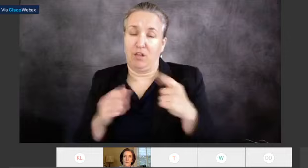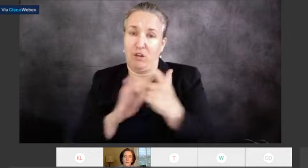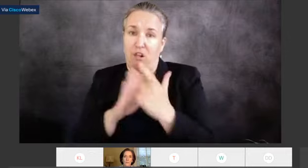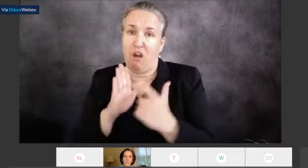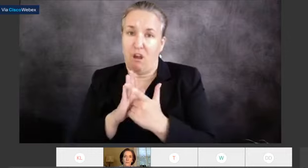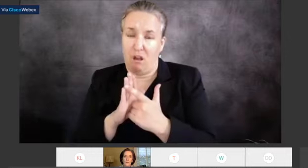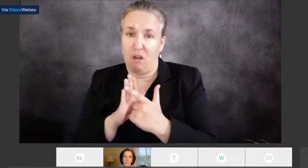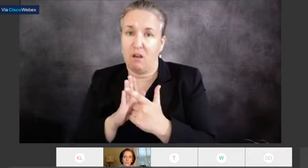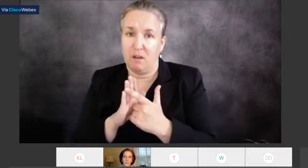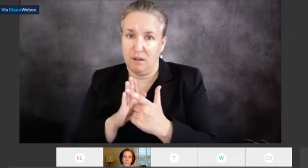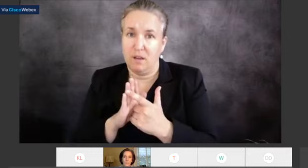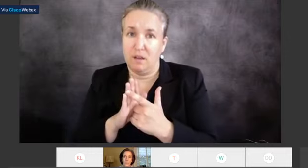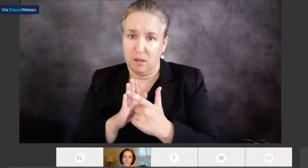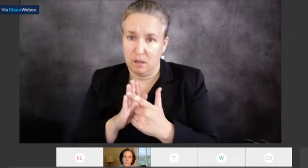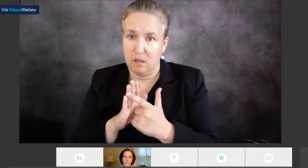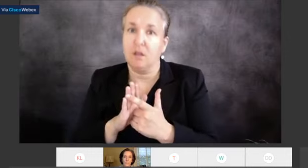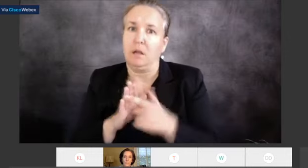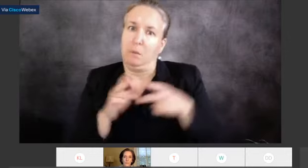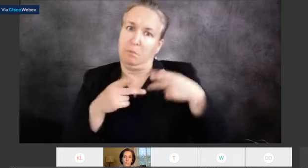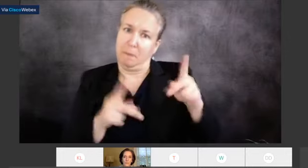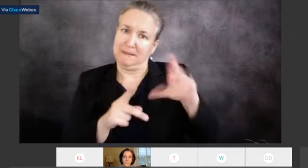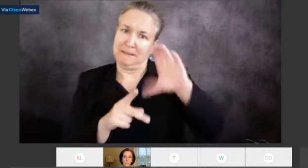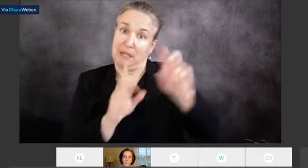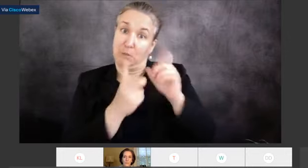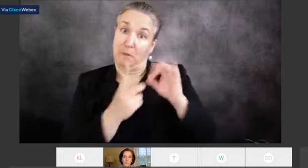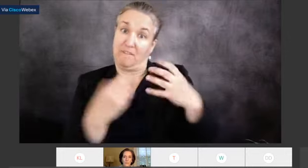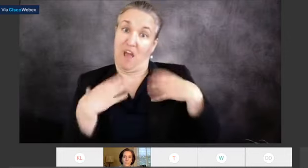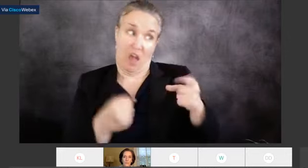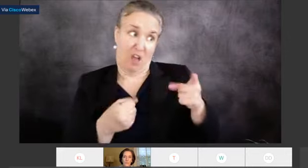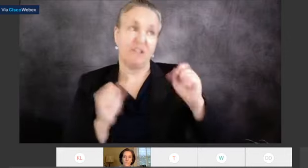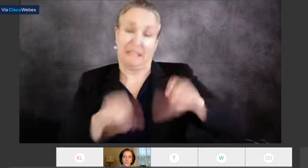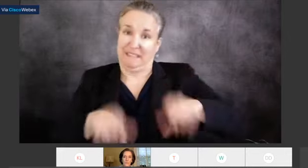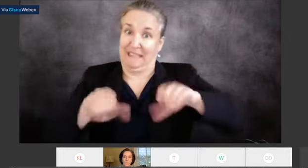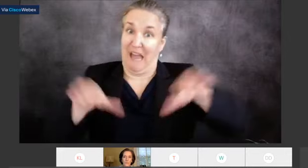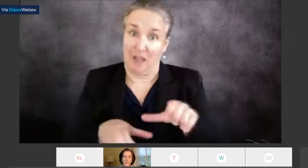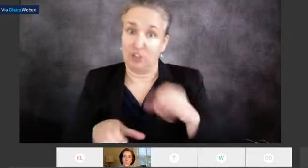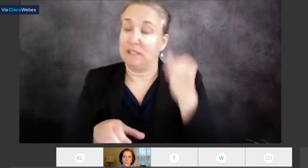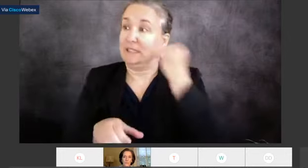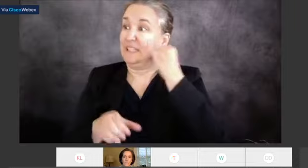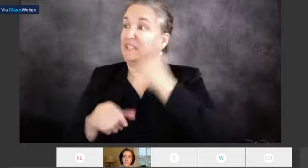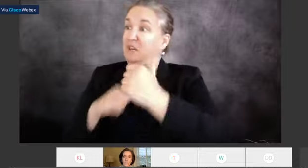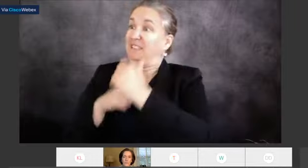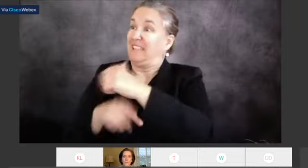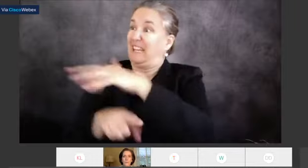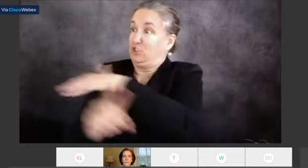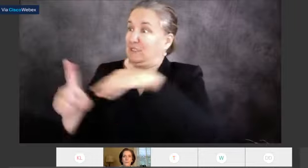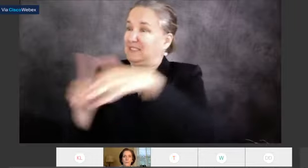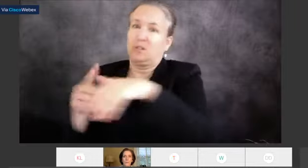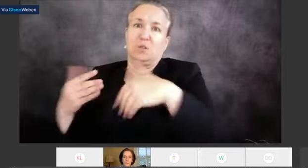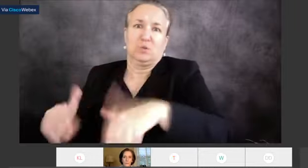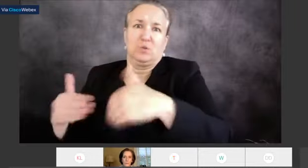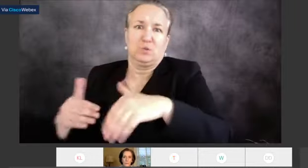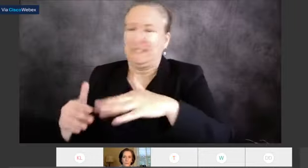the county's department of health to take action if there is a threat to the health and safety of the general public